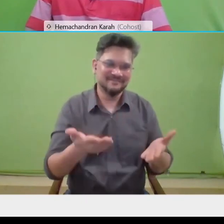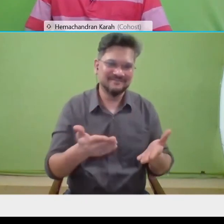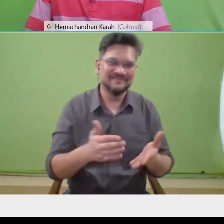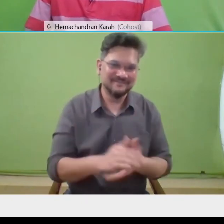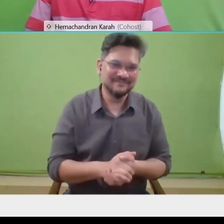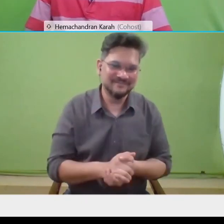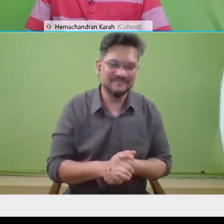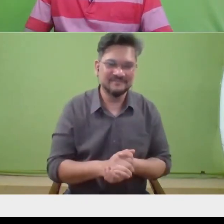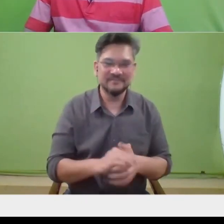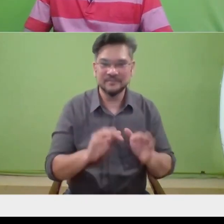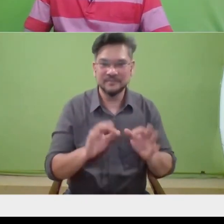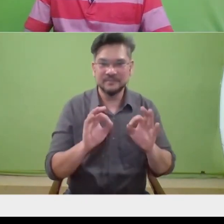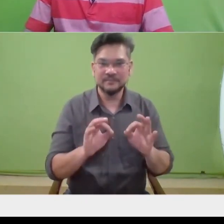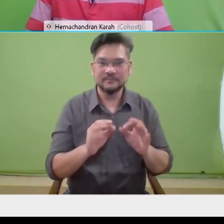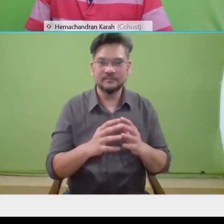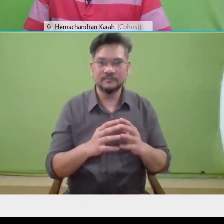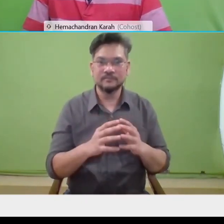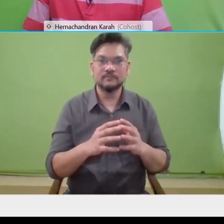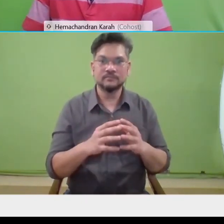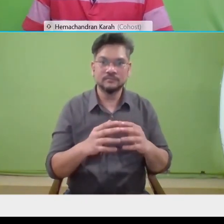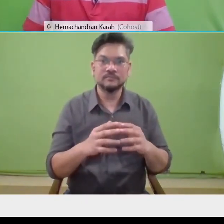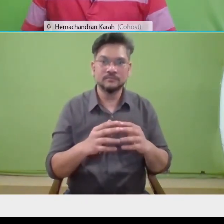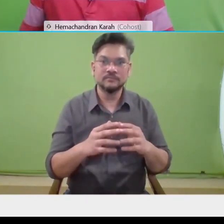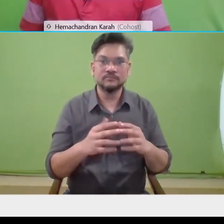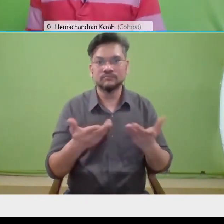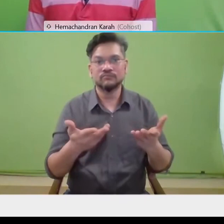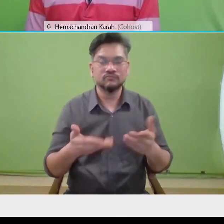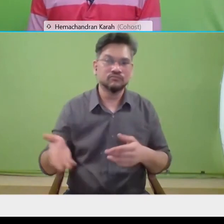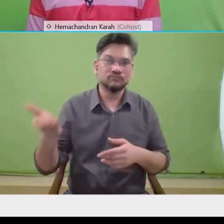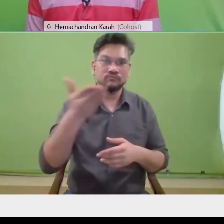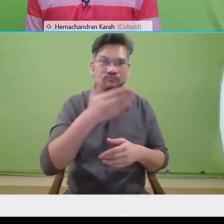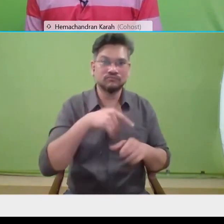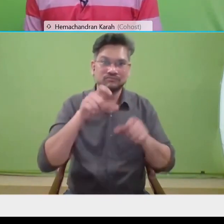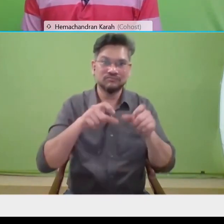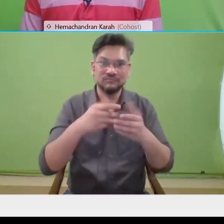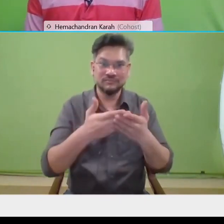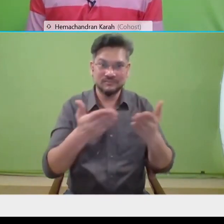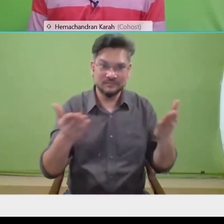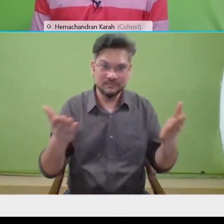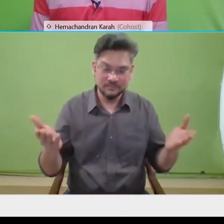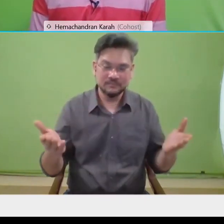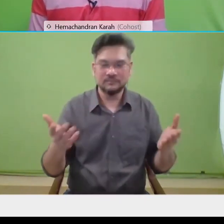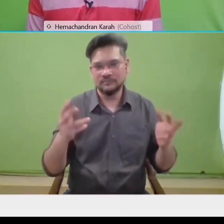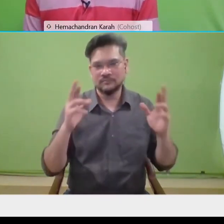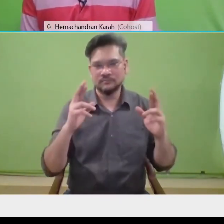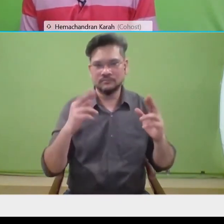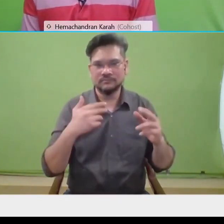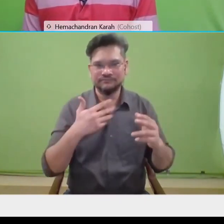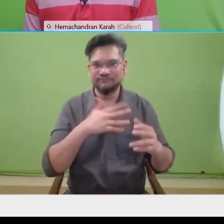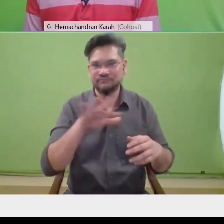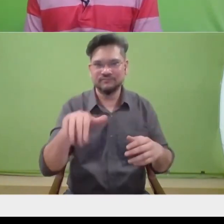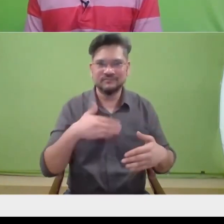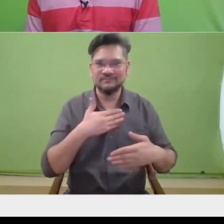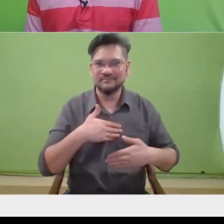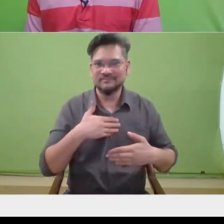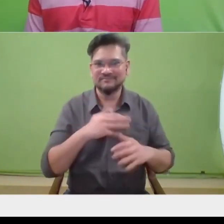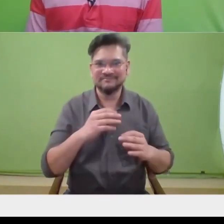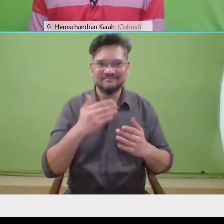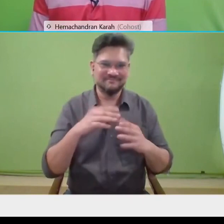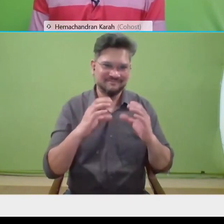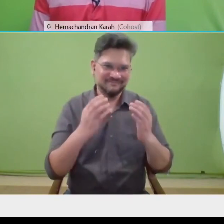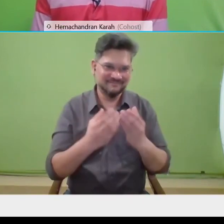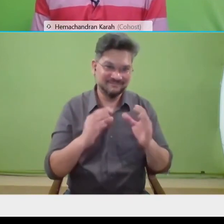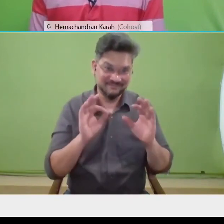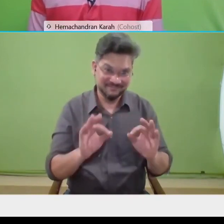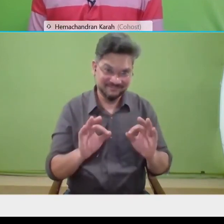so all of you participants here I think we enjoyed the being in the session and we look forward